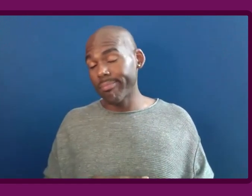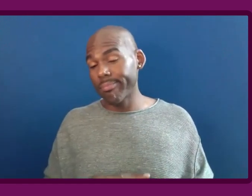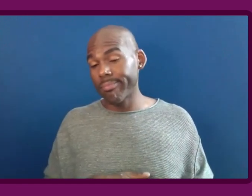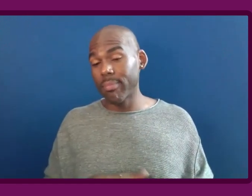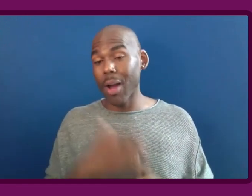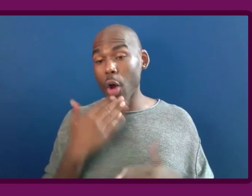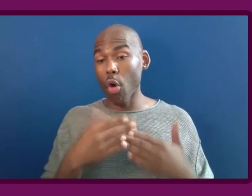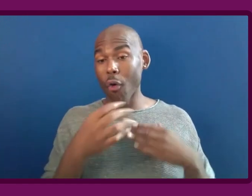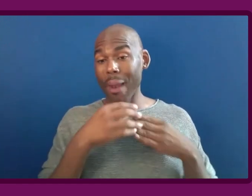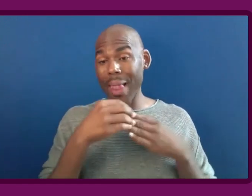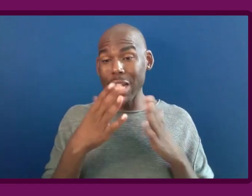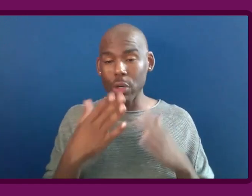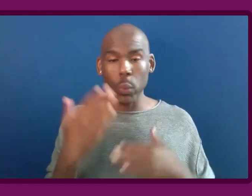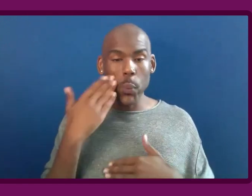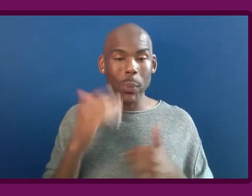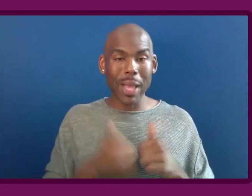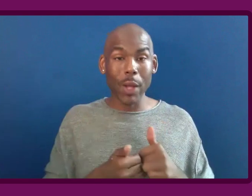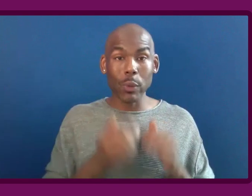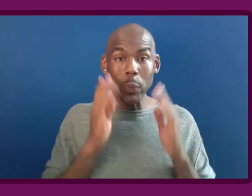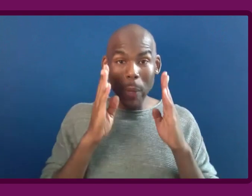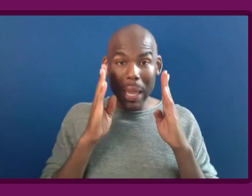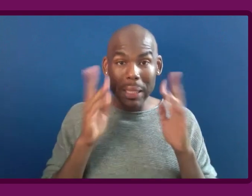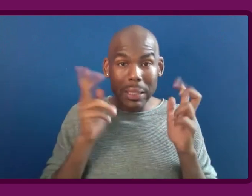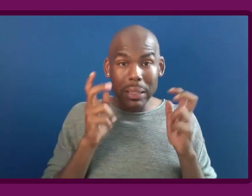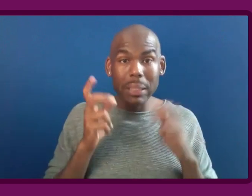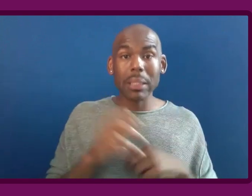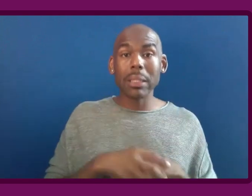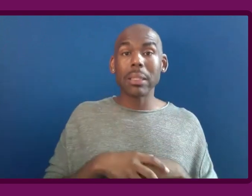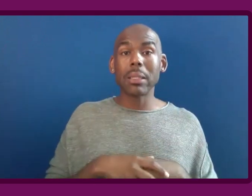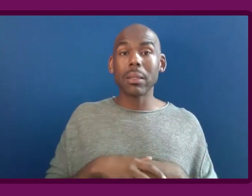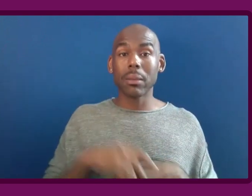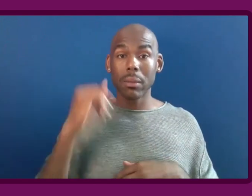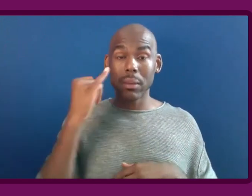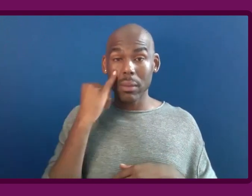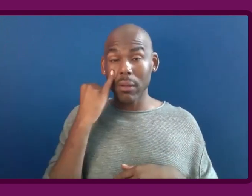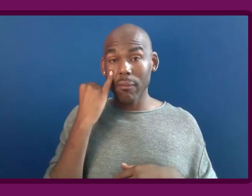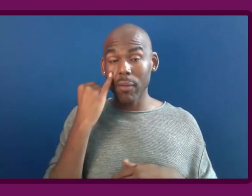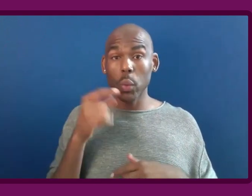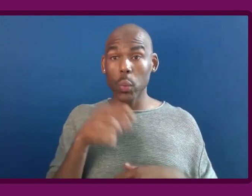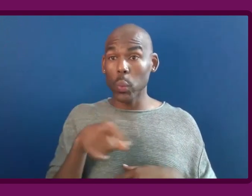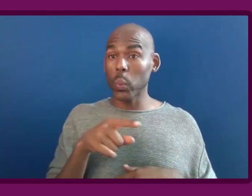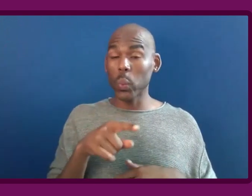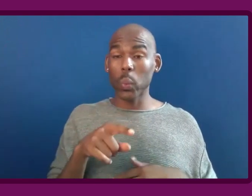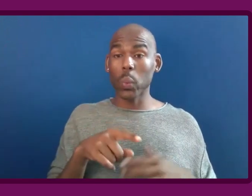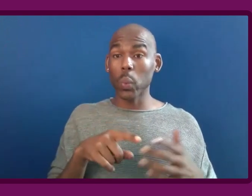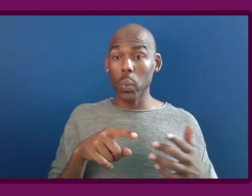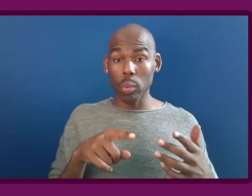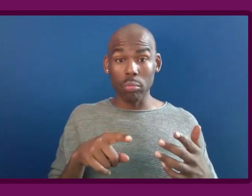Also, it's not about only social responsibility or because diversity and inclusion is the right thing